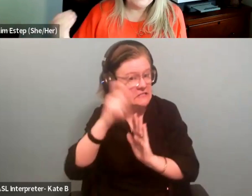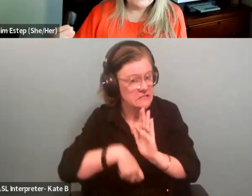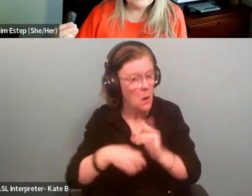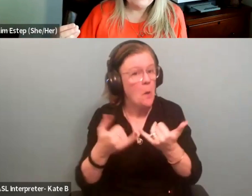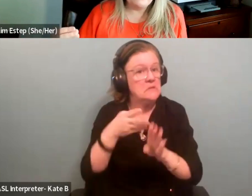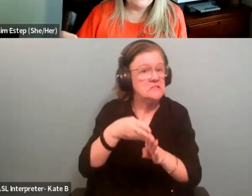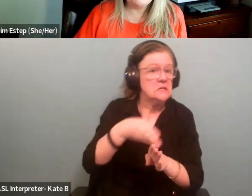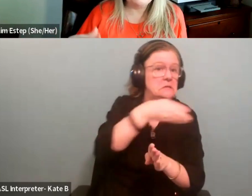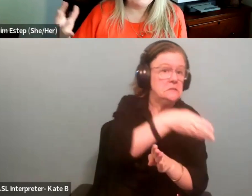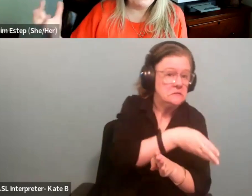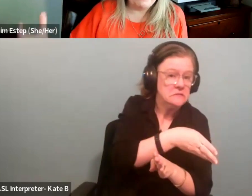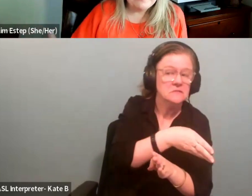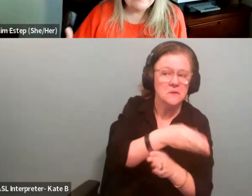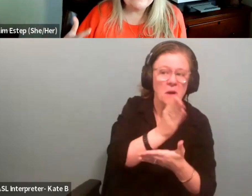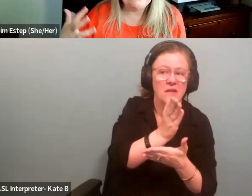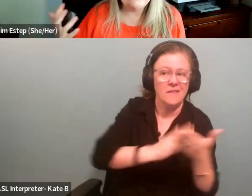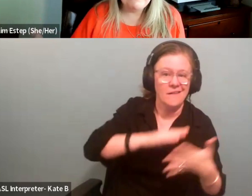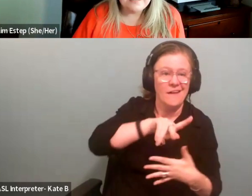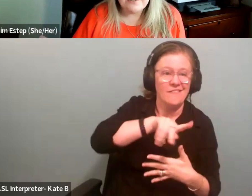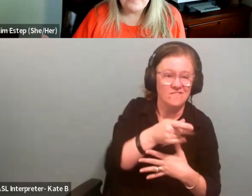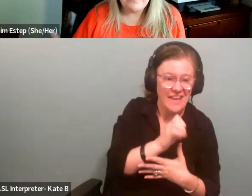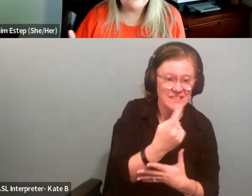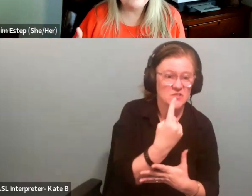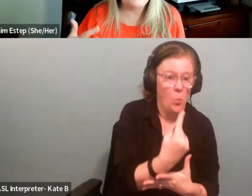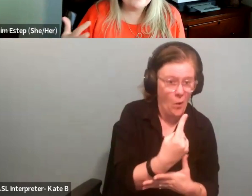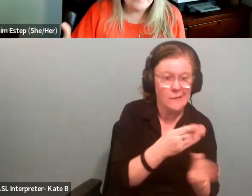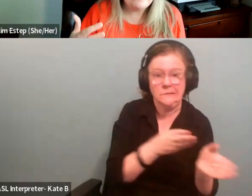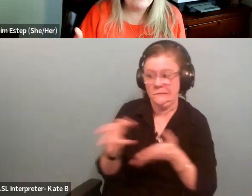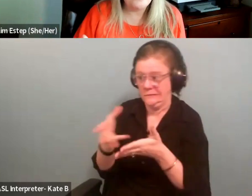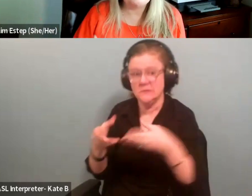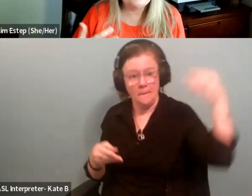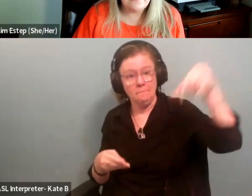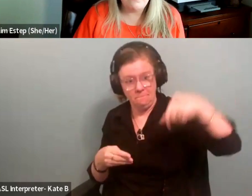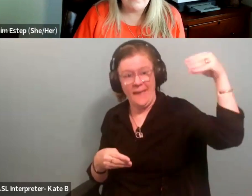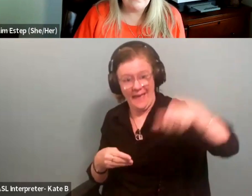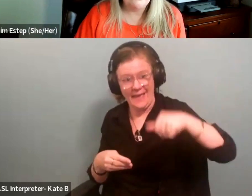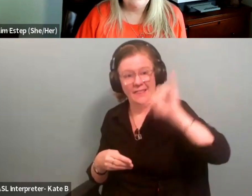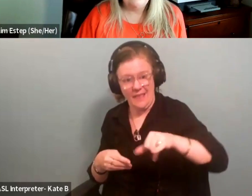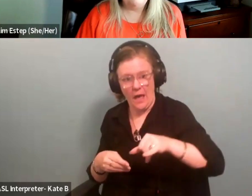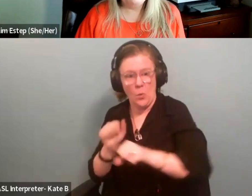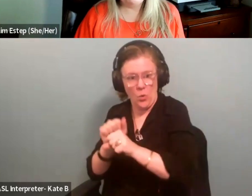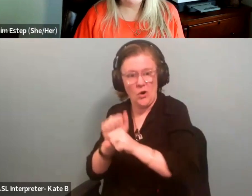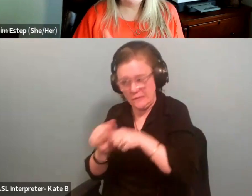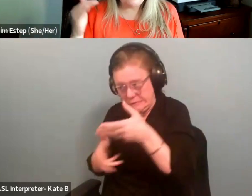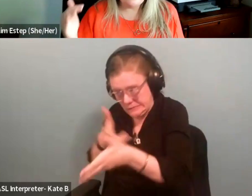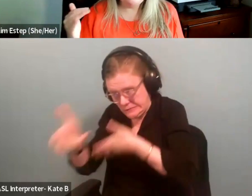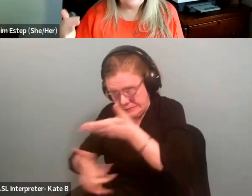we're still building that relationship or building a team and so on. So let's reinforce that work. And so aligning the